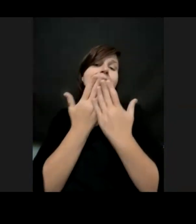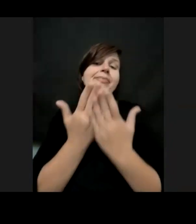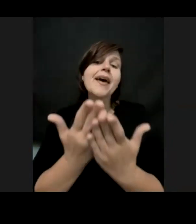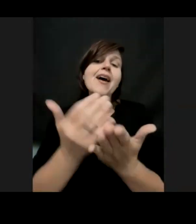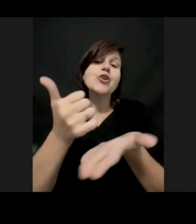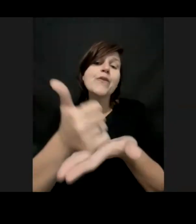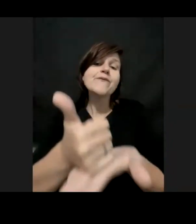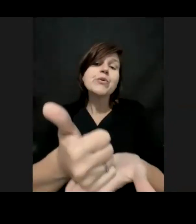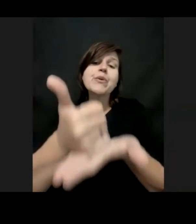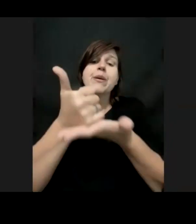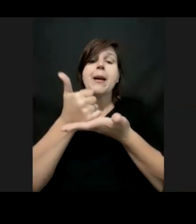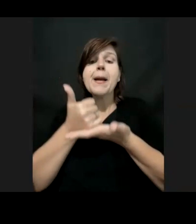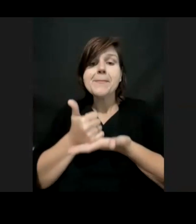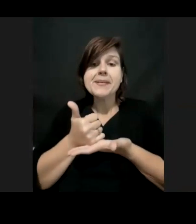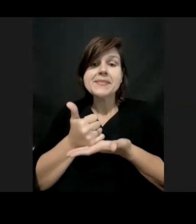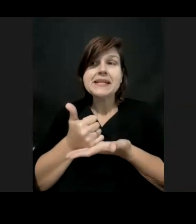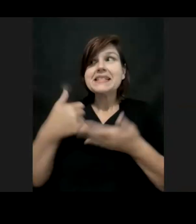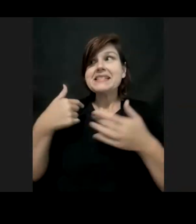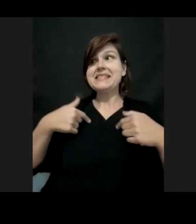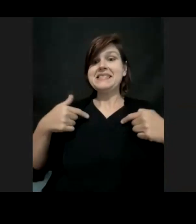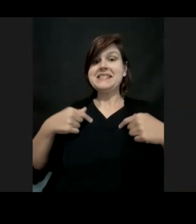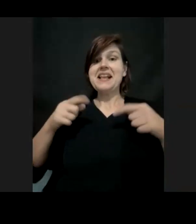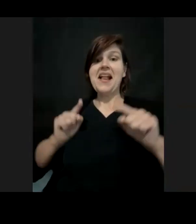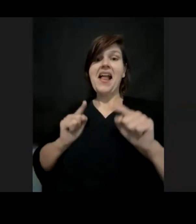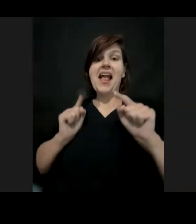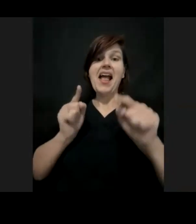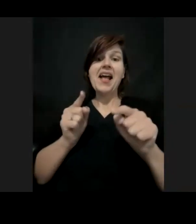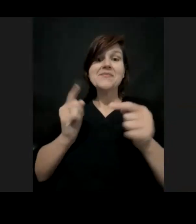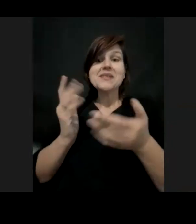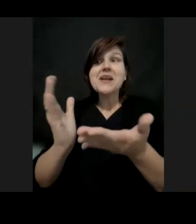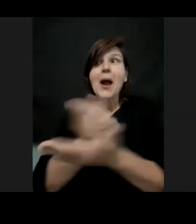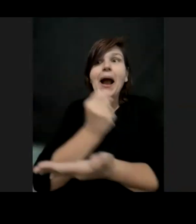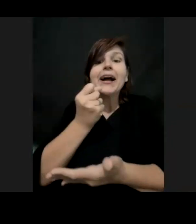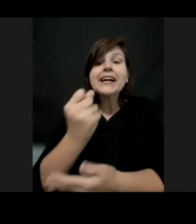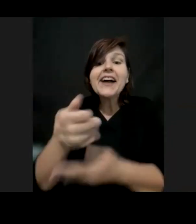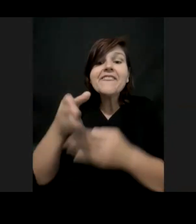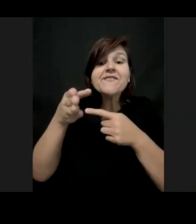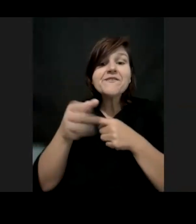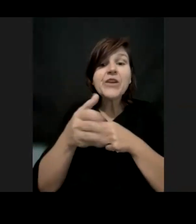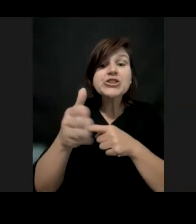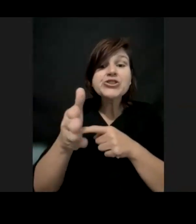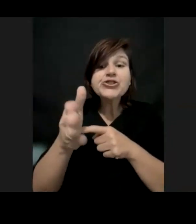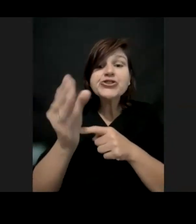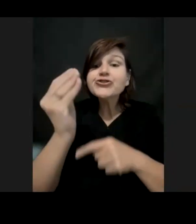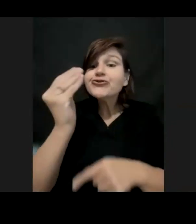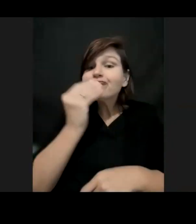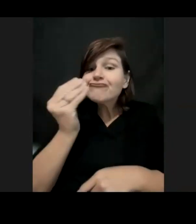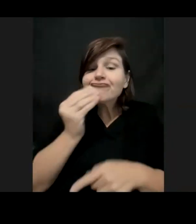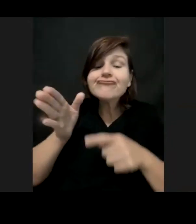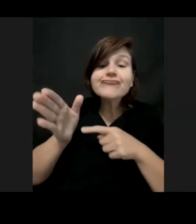to go and catch some fish!” said Alishaaa the Kingfisher.